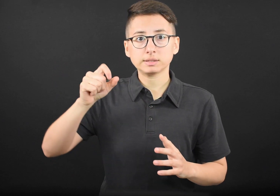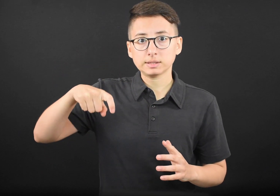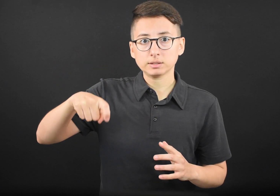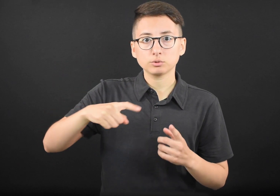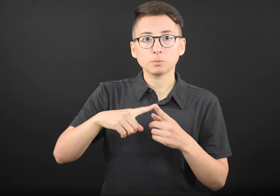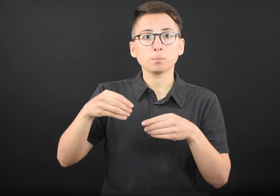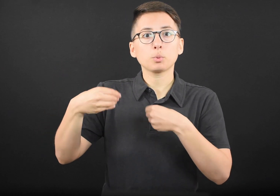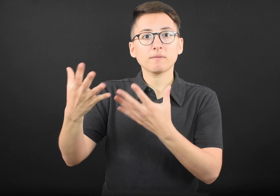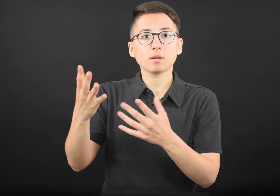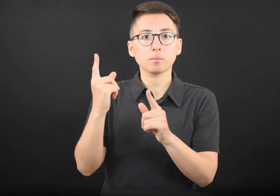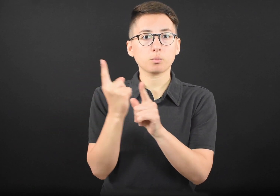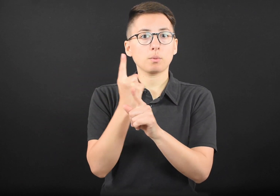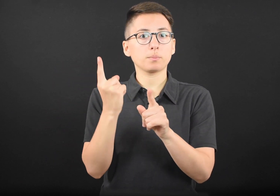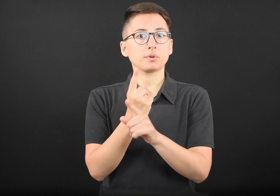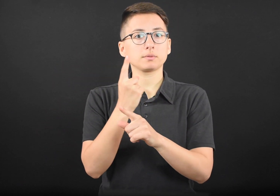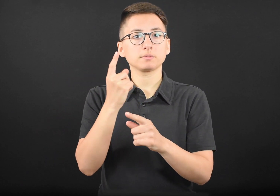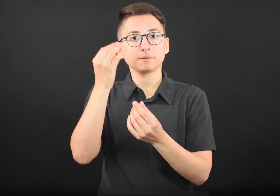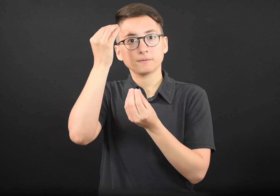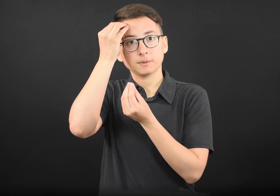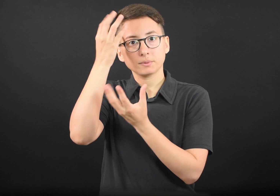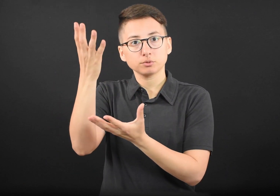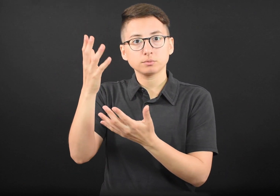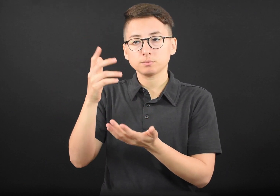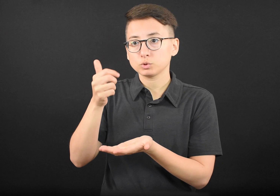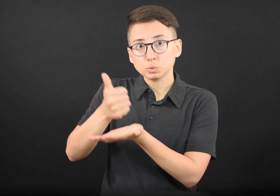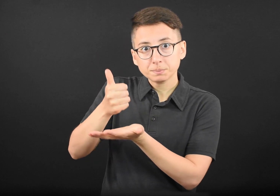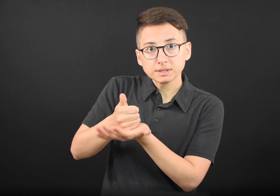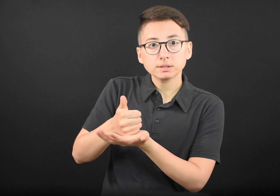as needed, in order to provide appropriate treatment quickly.